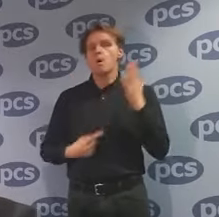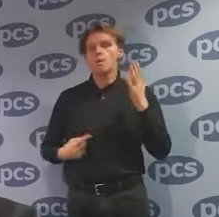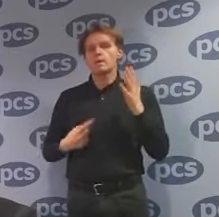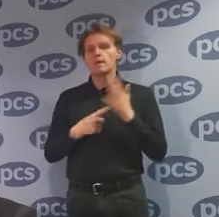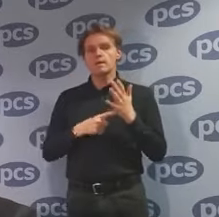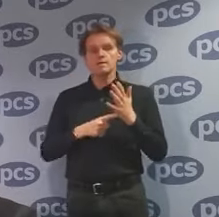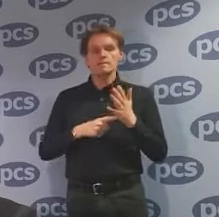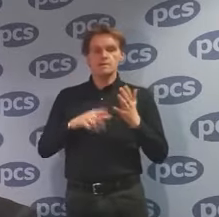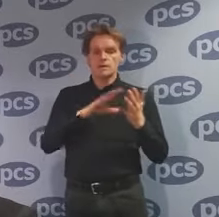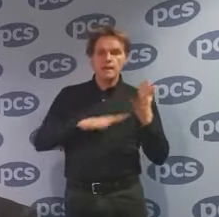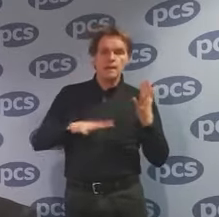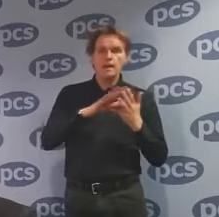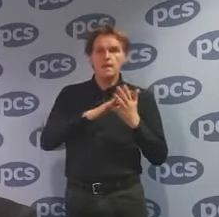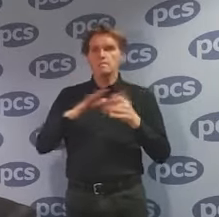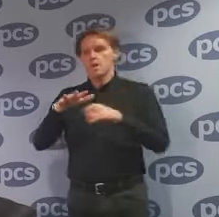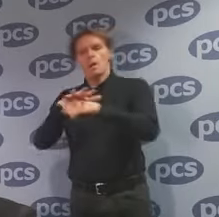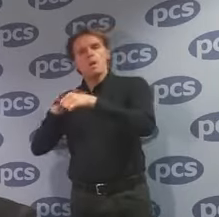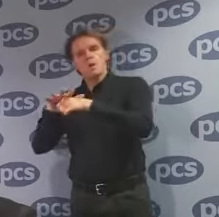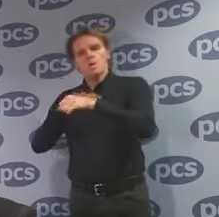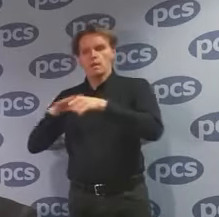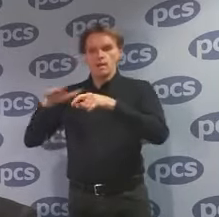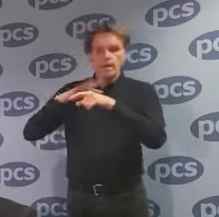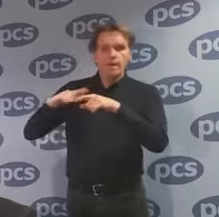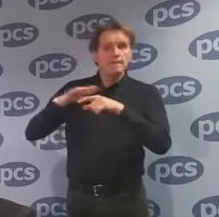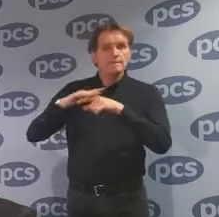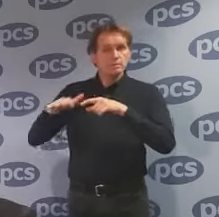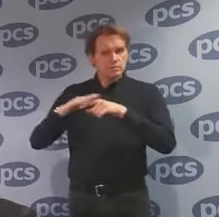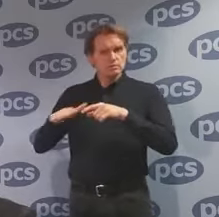use their influence where they can to do something where they have politicians in